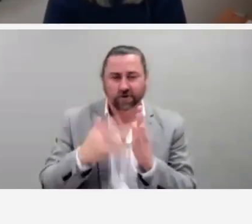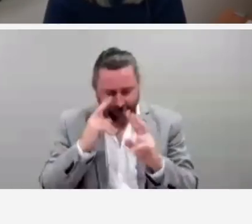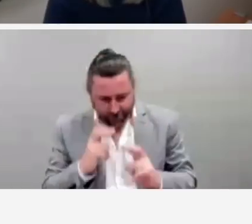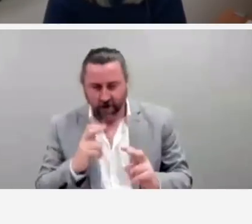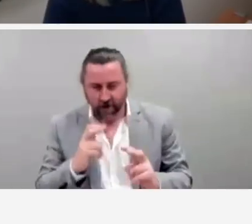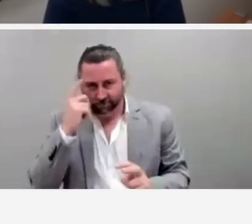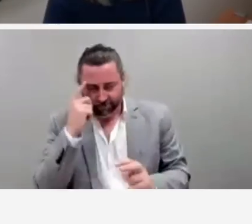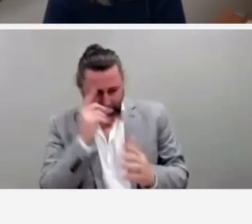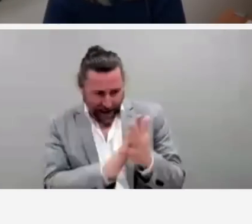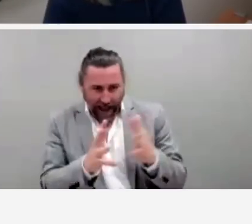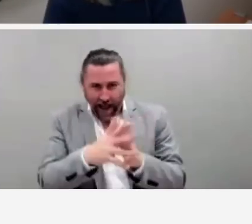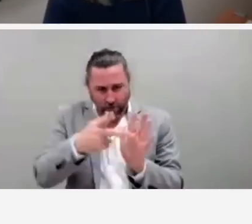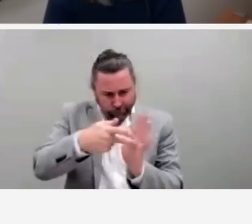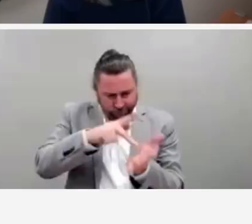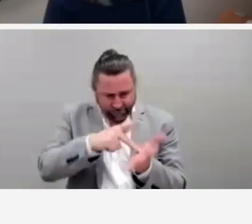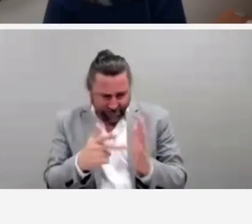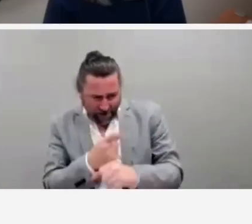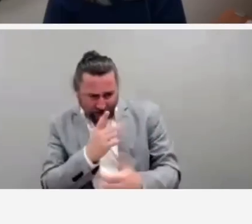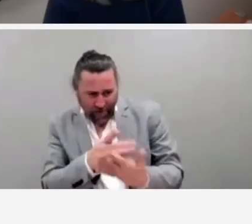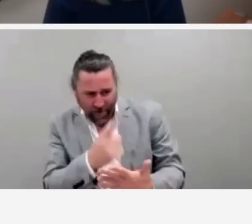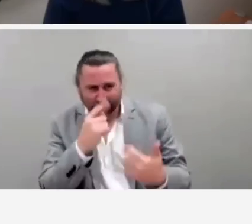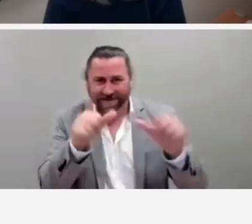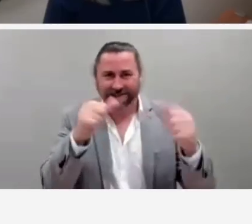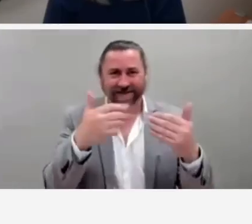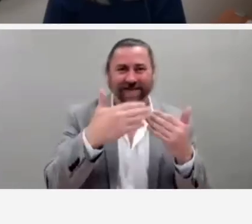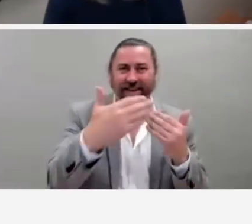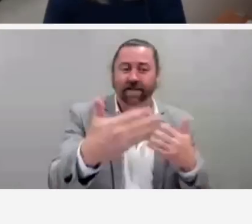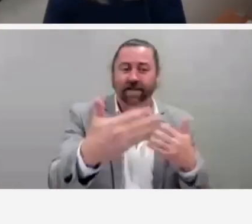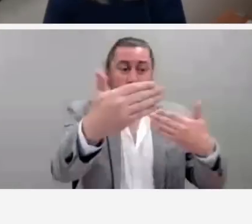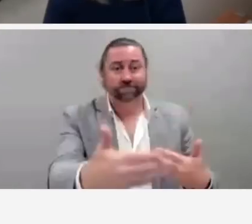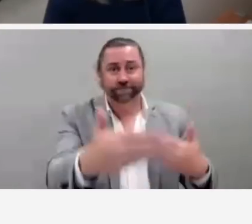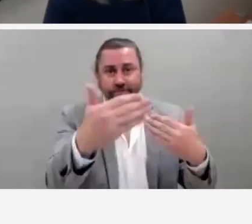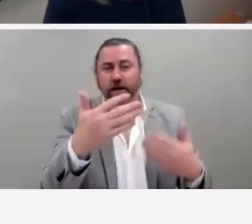issues that we need to kind of move in to in this next phase, that's the kind of thing we need to think about.